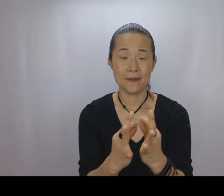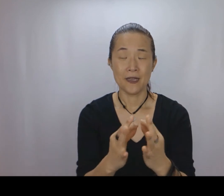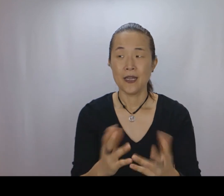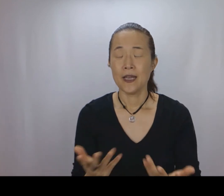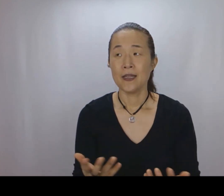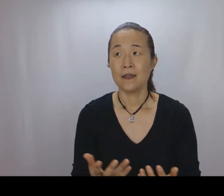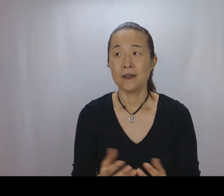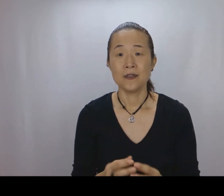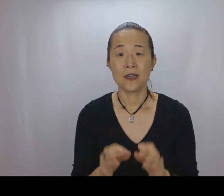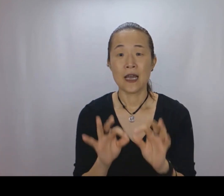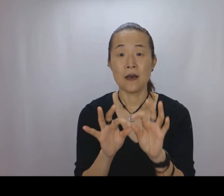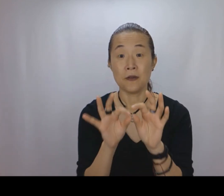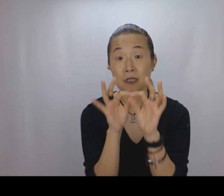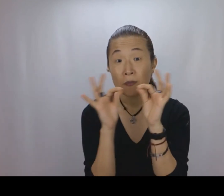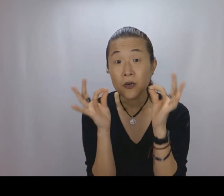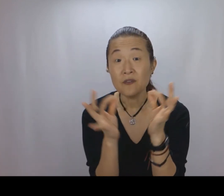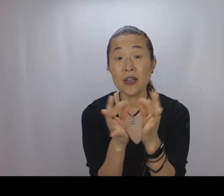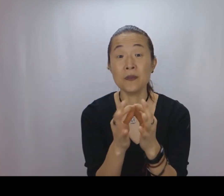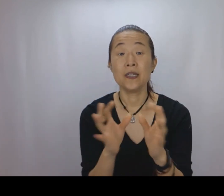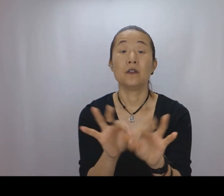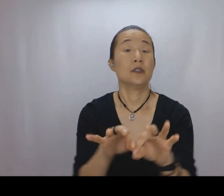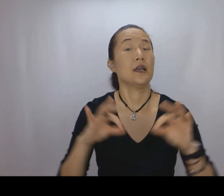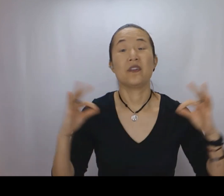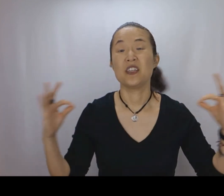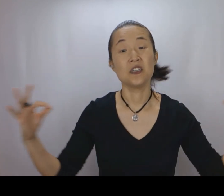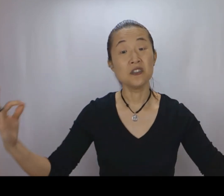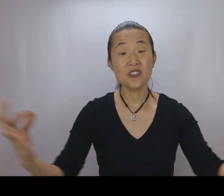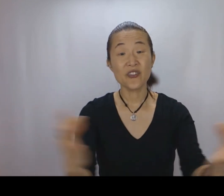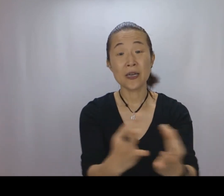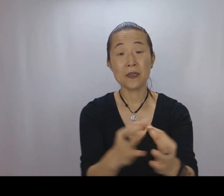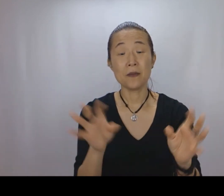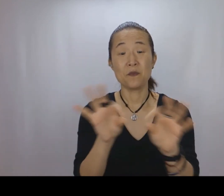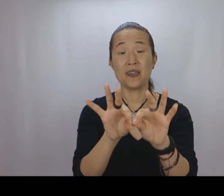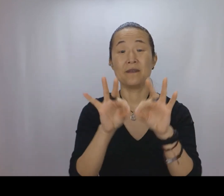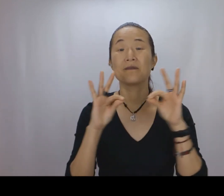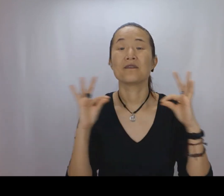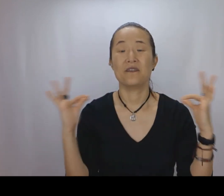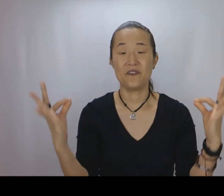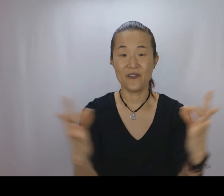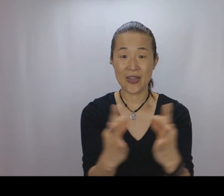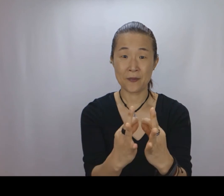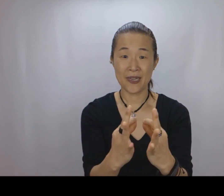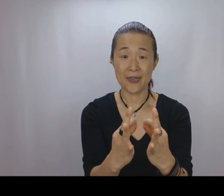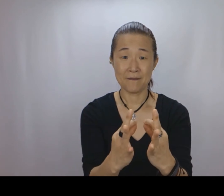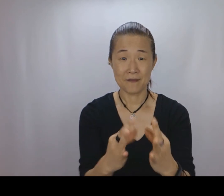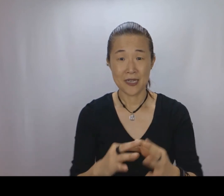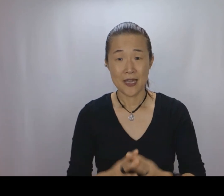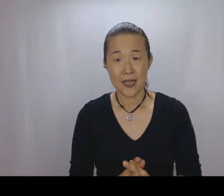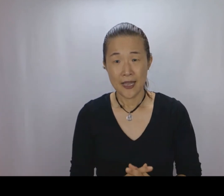And you can have a small family or you can have a huge family, but family.